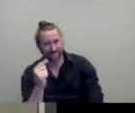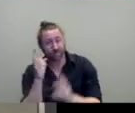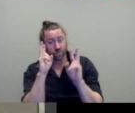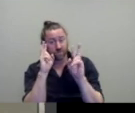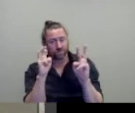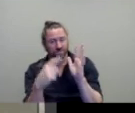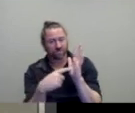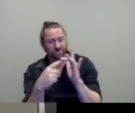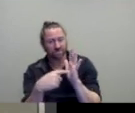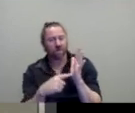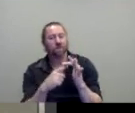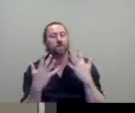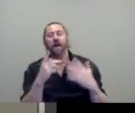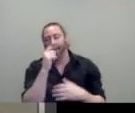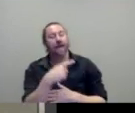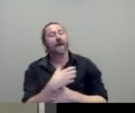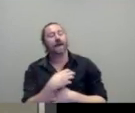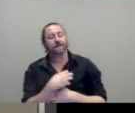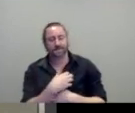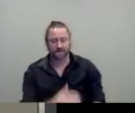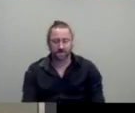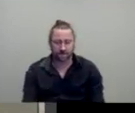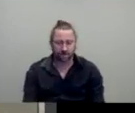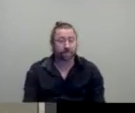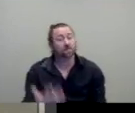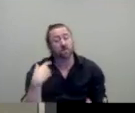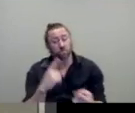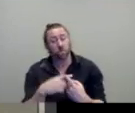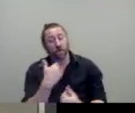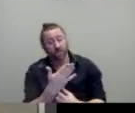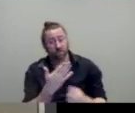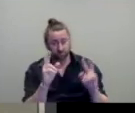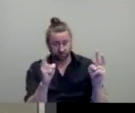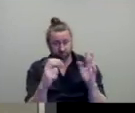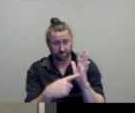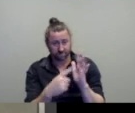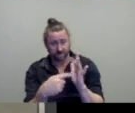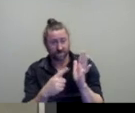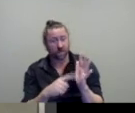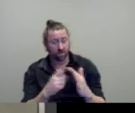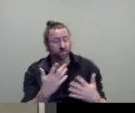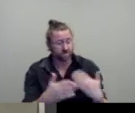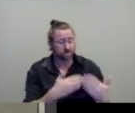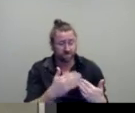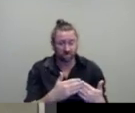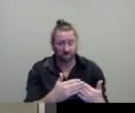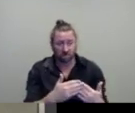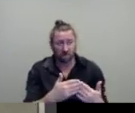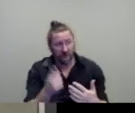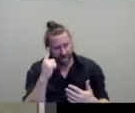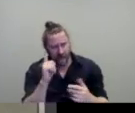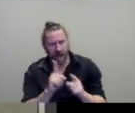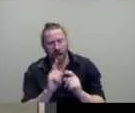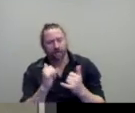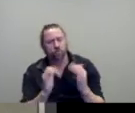but even with the development of this convention titles aren't as sacred as you might think and